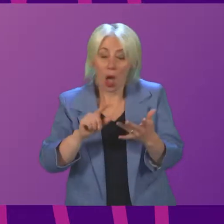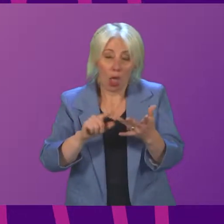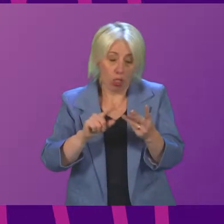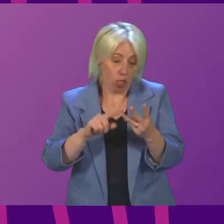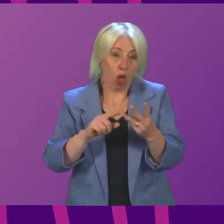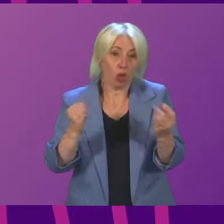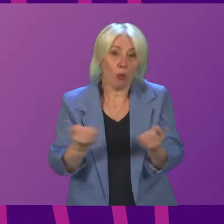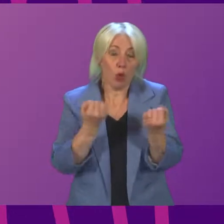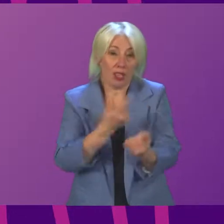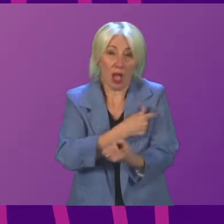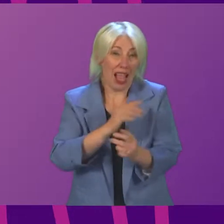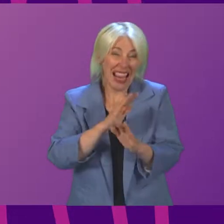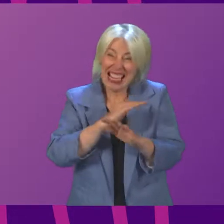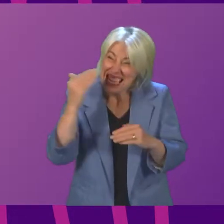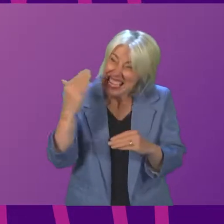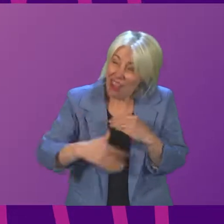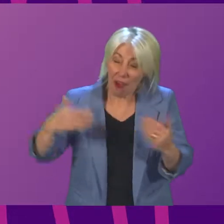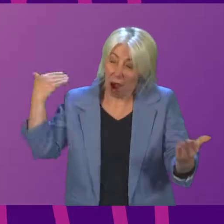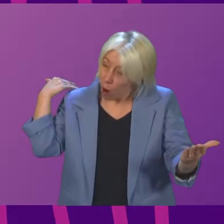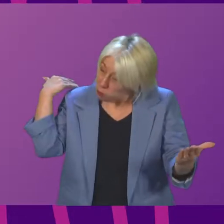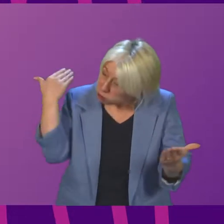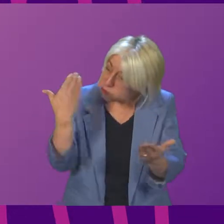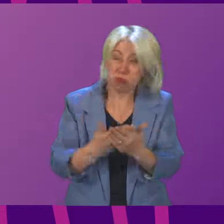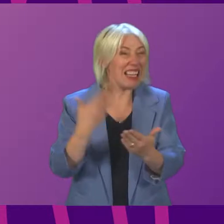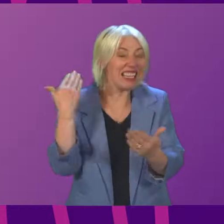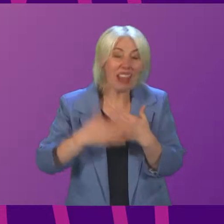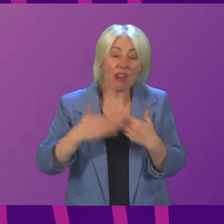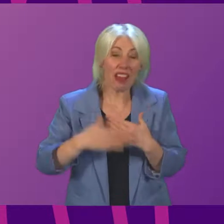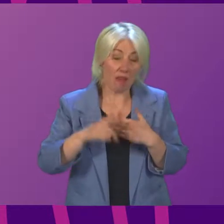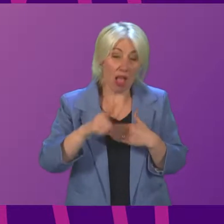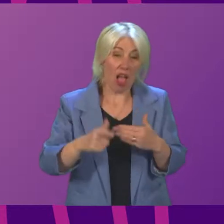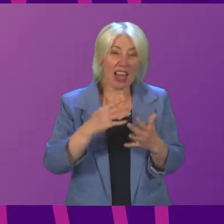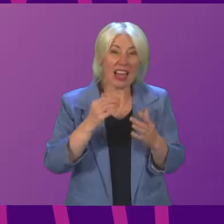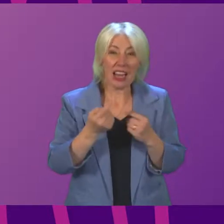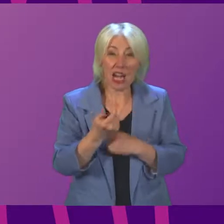a vaccination programme in the history of this country have we delivered almost 500,000